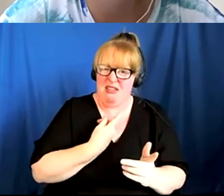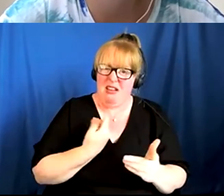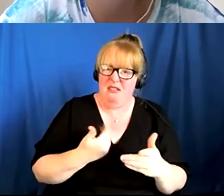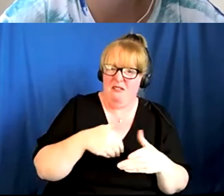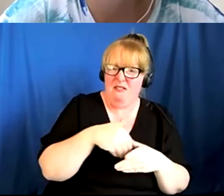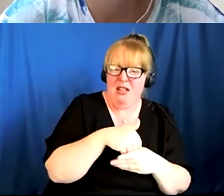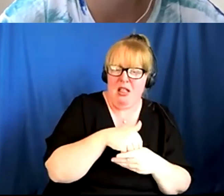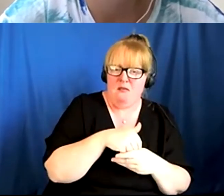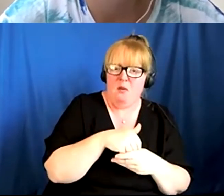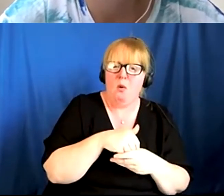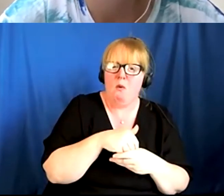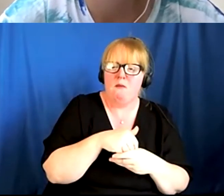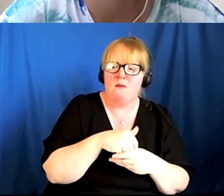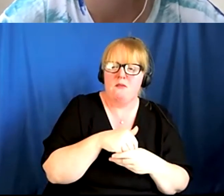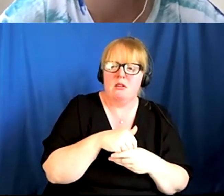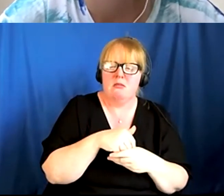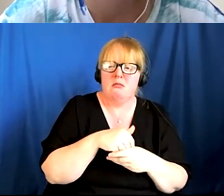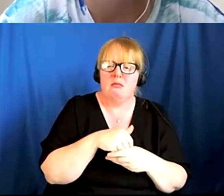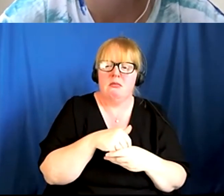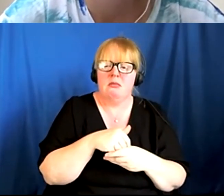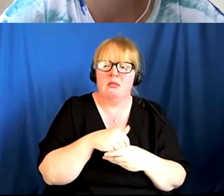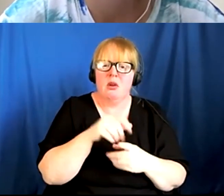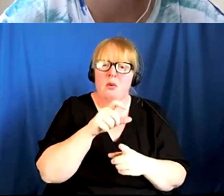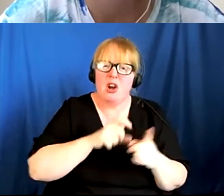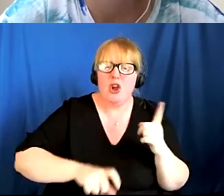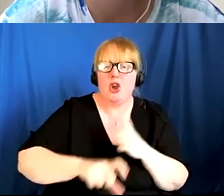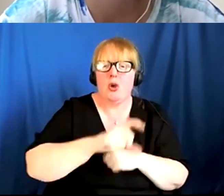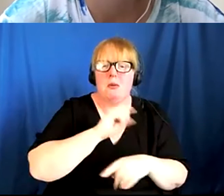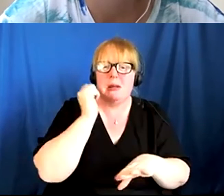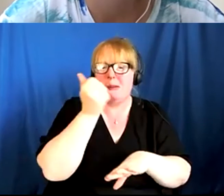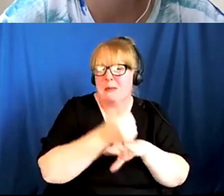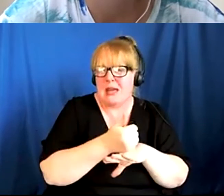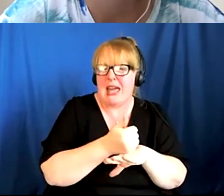where, you know, community based or participant based, where you